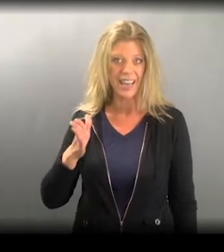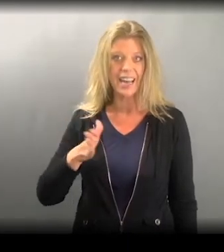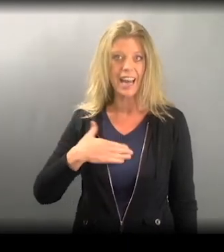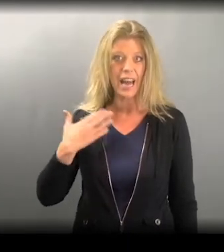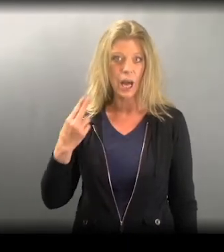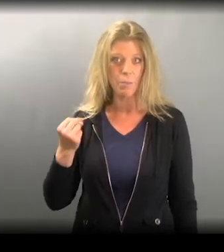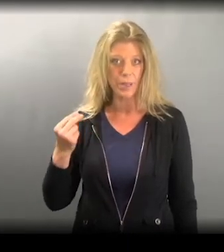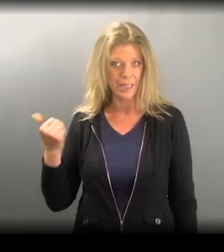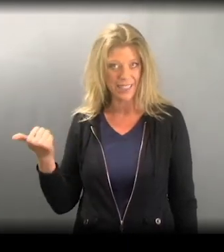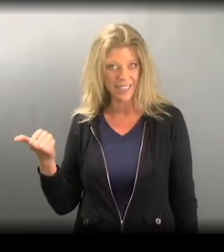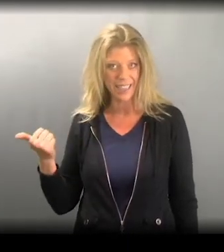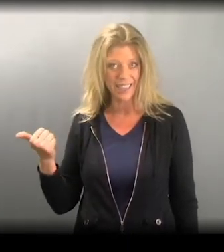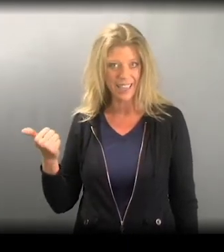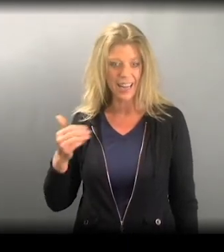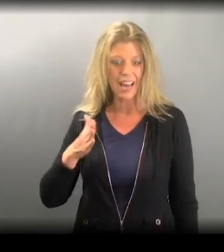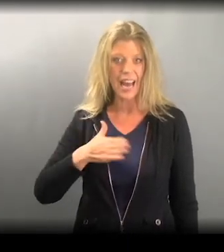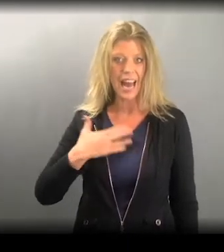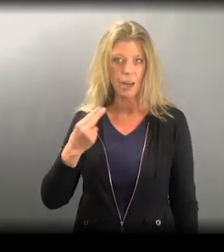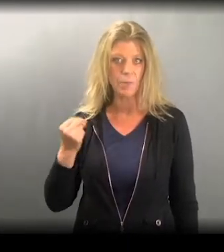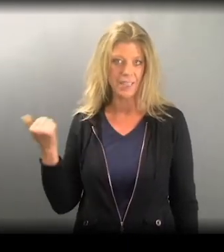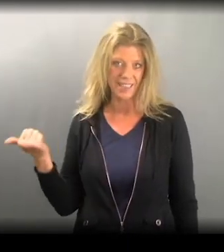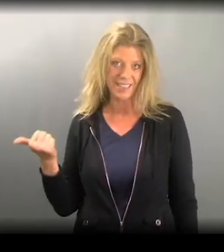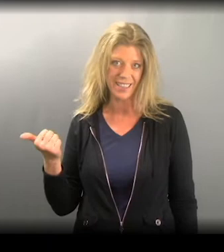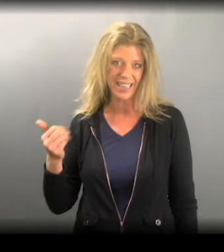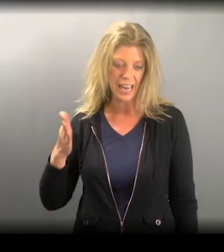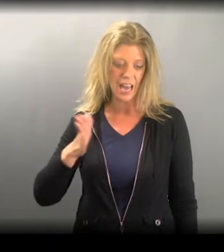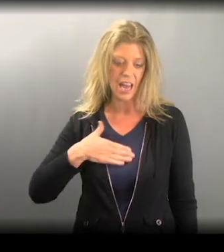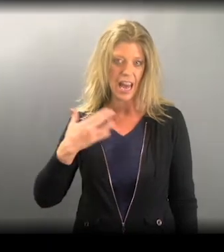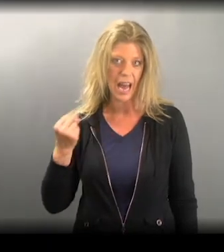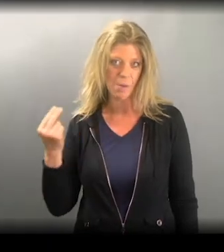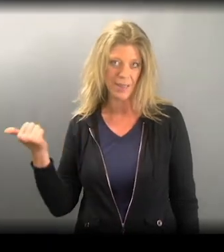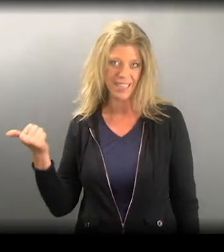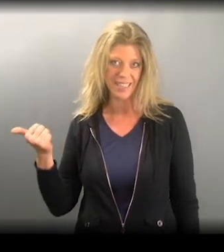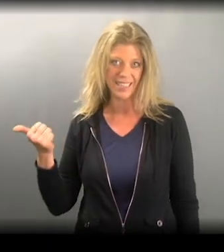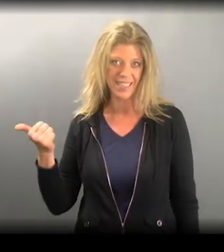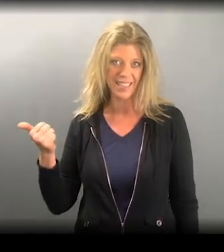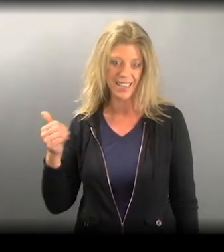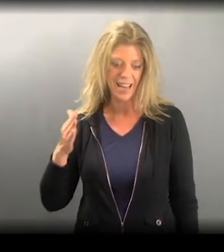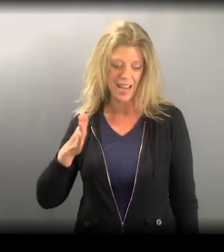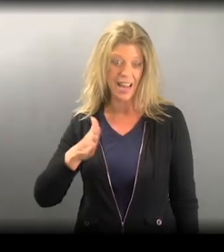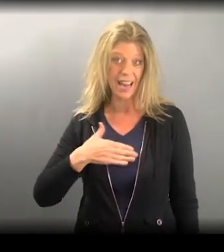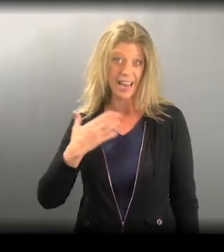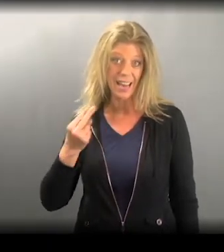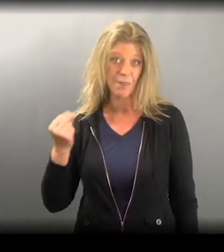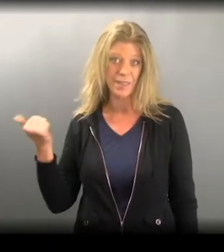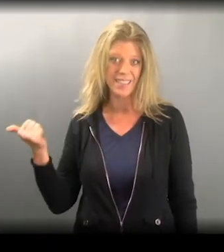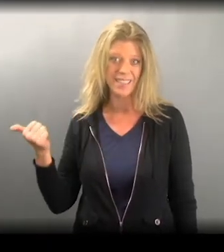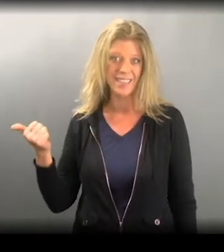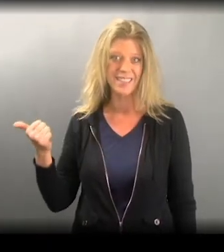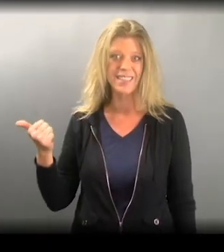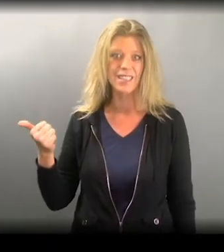HAPPENS